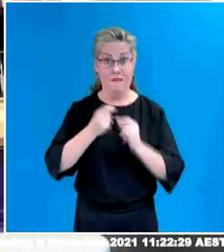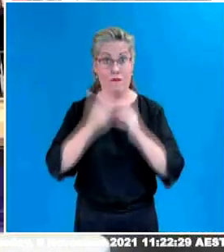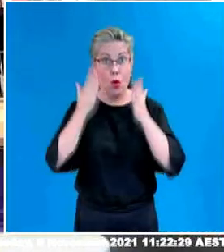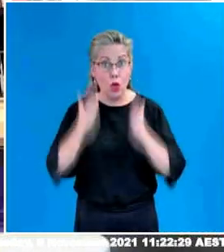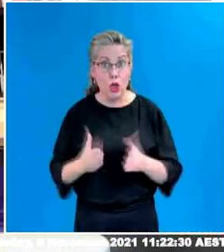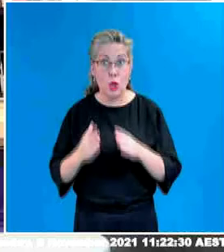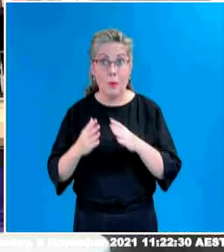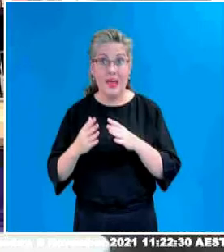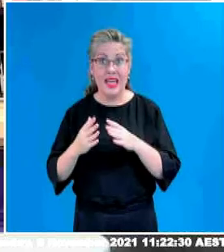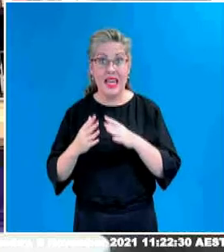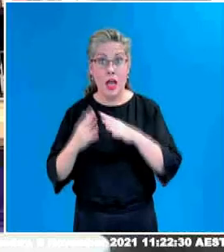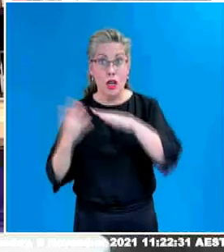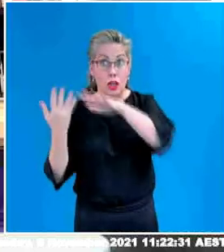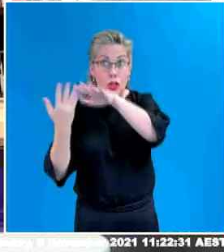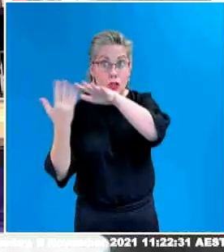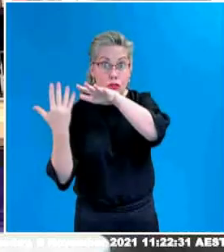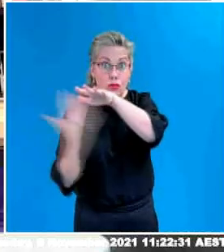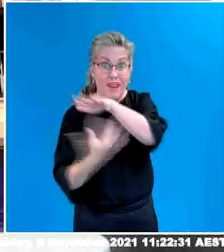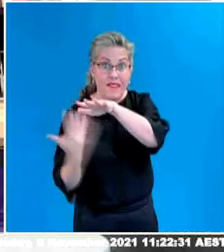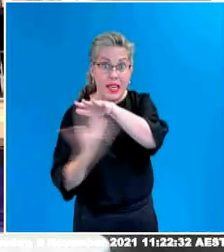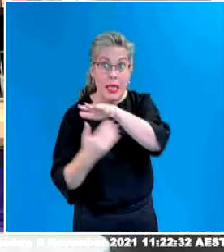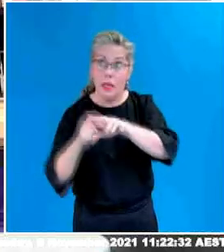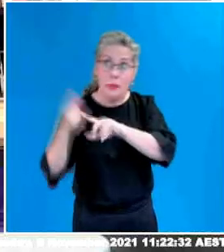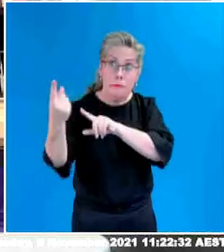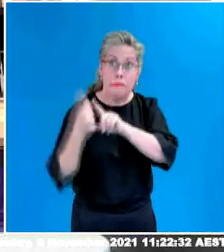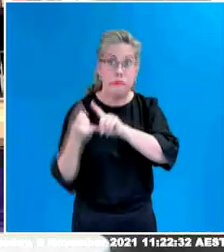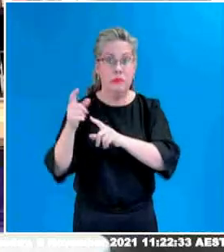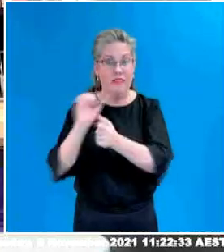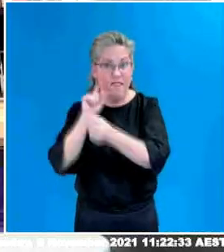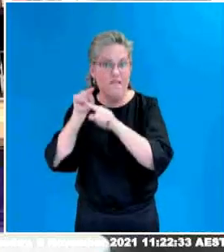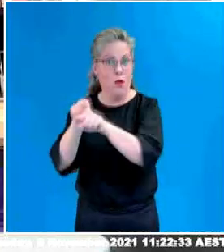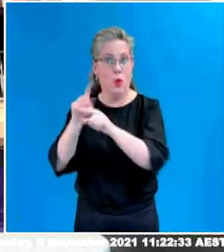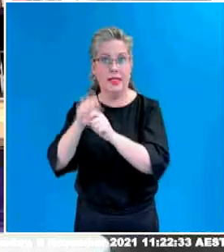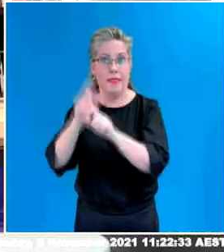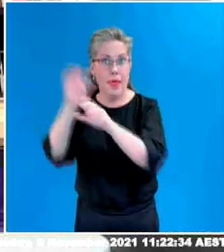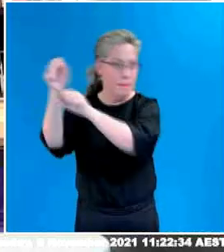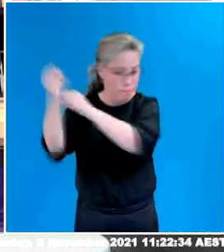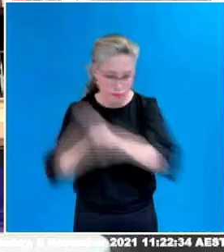But is there an explicit mention of them in the Modern Slavery Act? No.